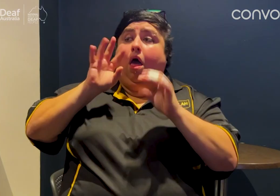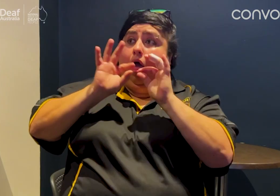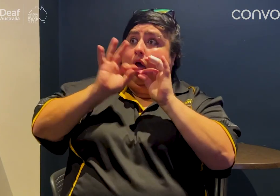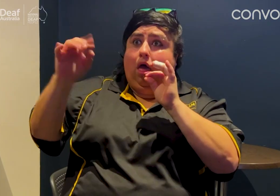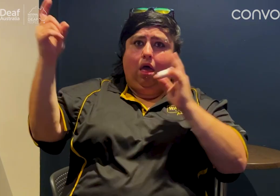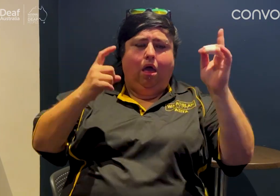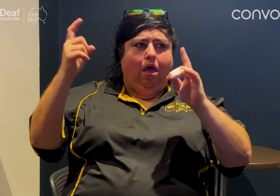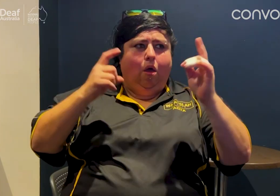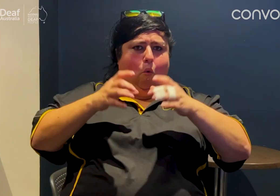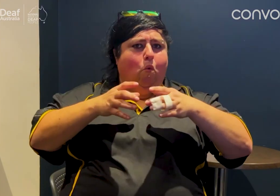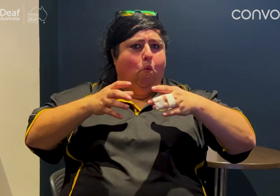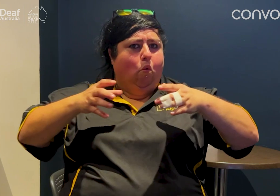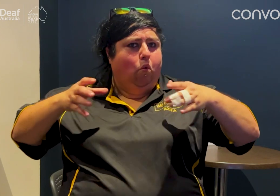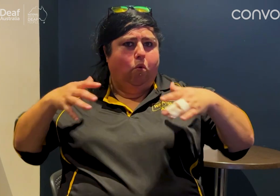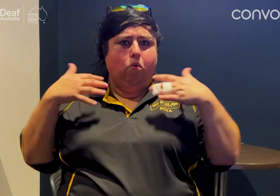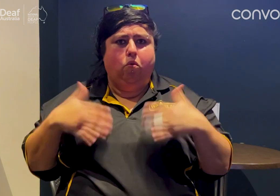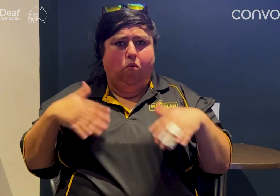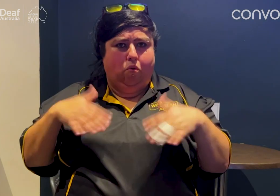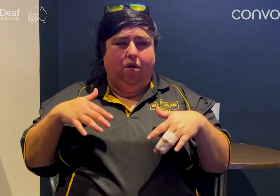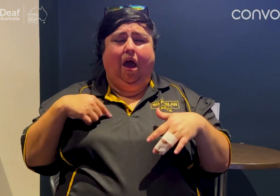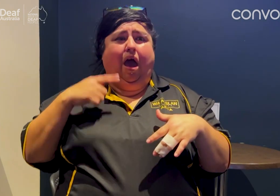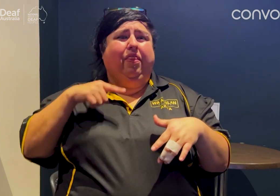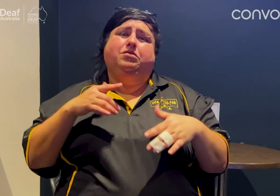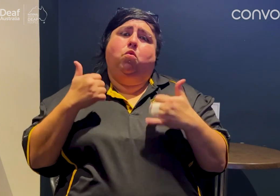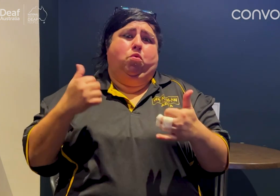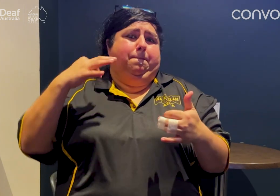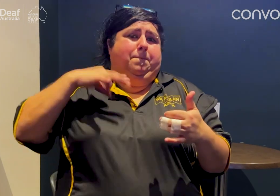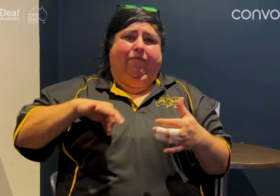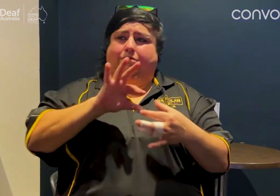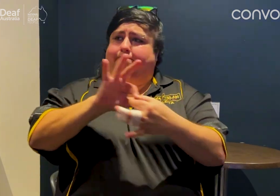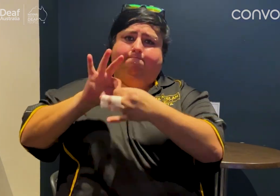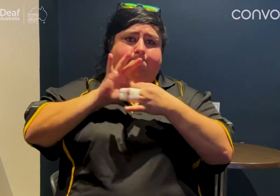and later on, other people decided to join the group. The event group has been growing, and I think this is a good benefit to help them reconnect.